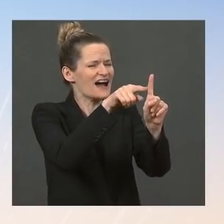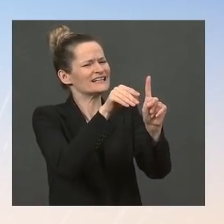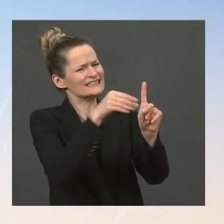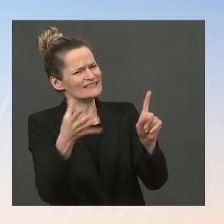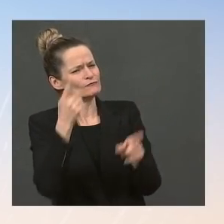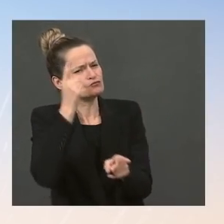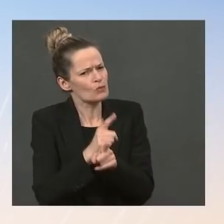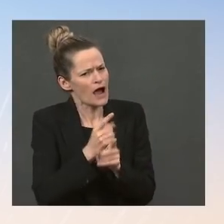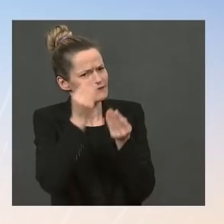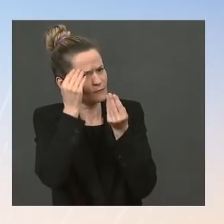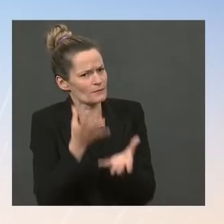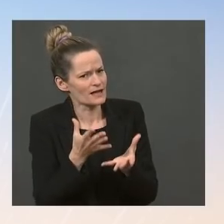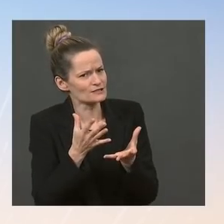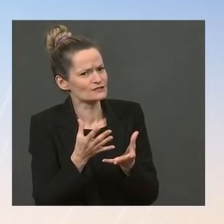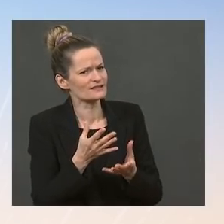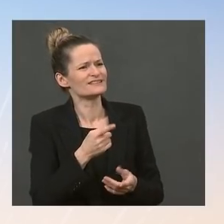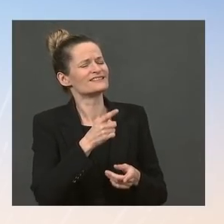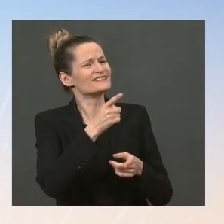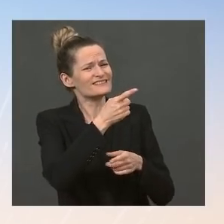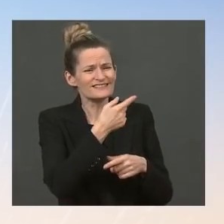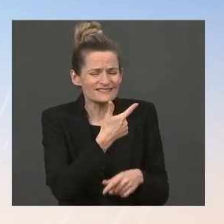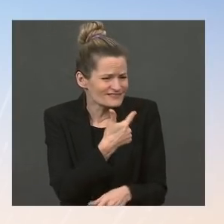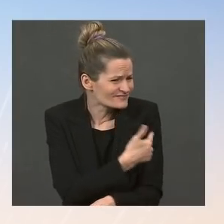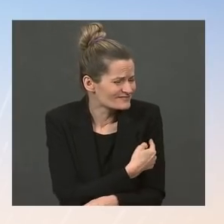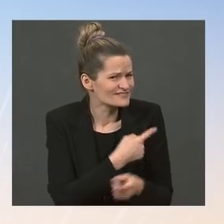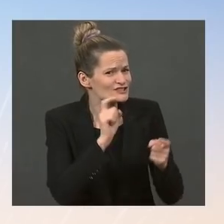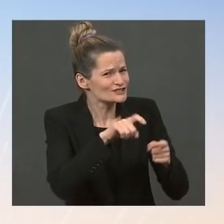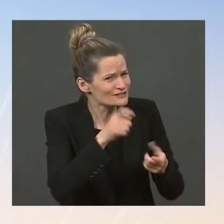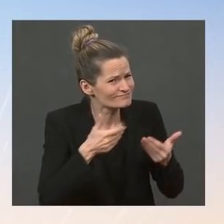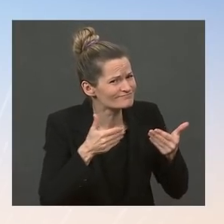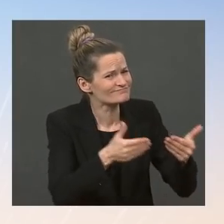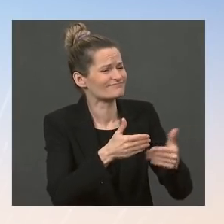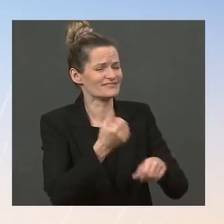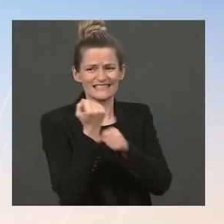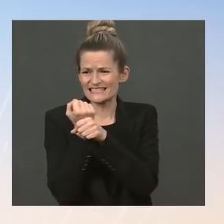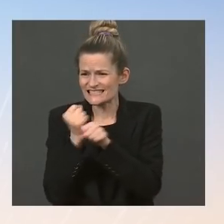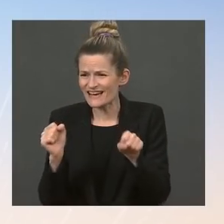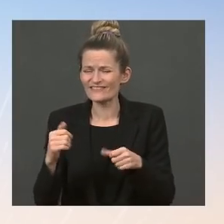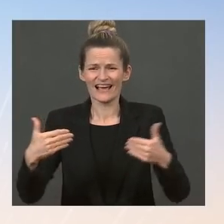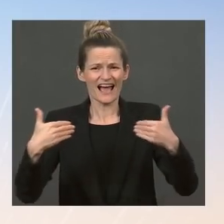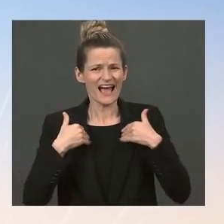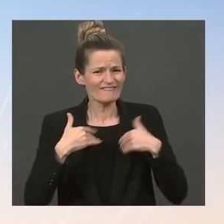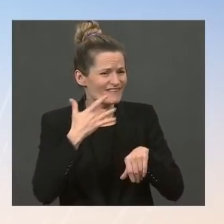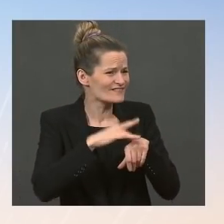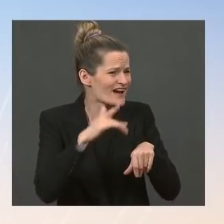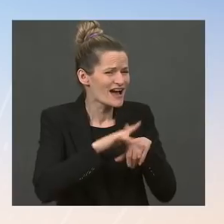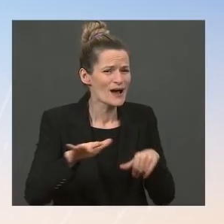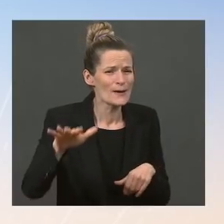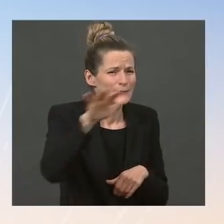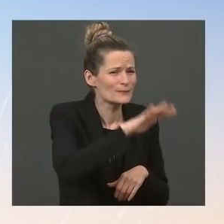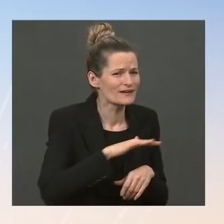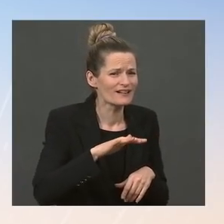and the availability of the vaccine. At the same time -- and both can be true -- we also recognize that people have questions out there.